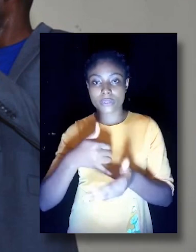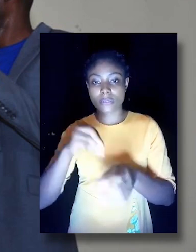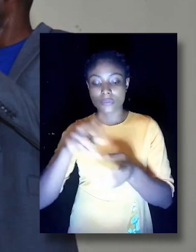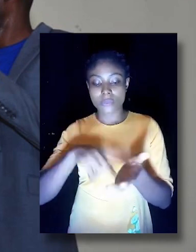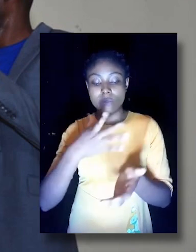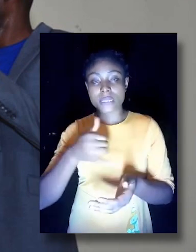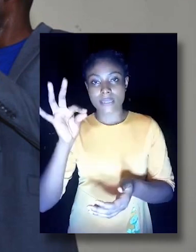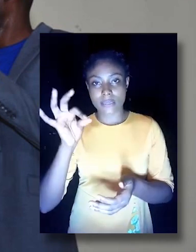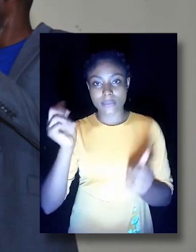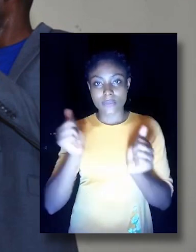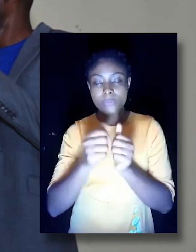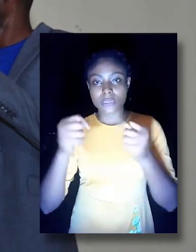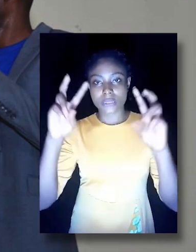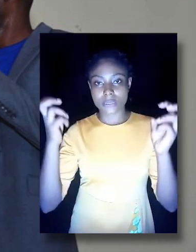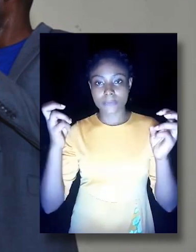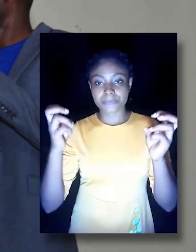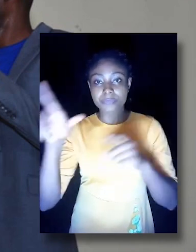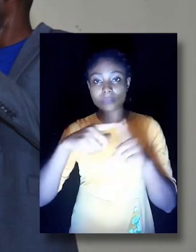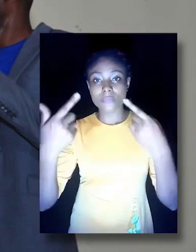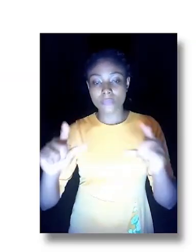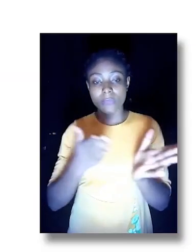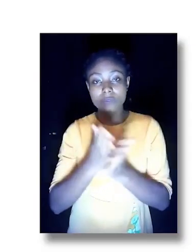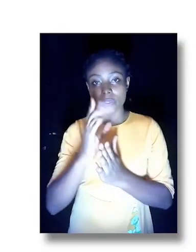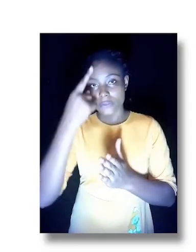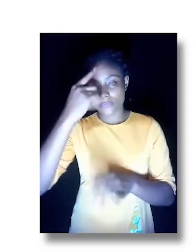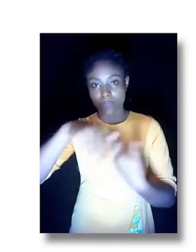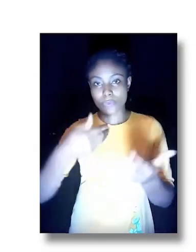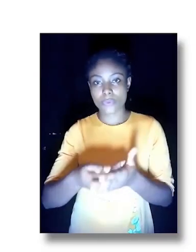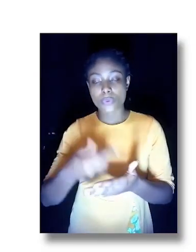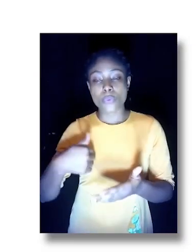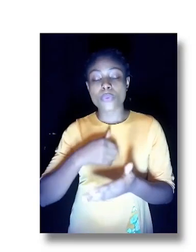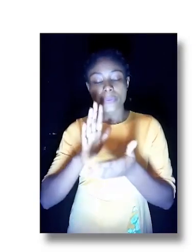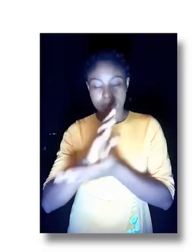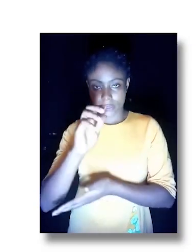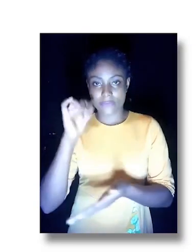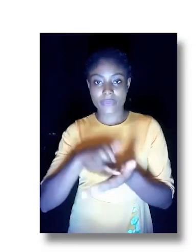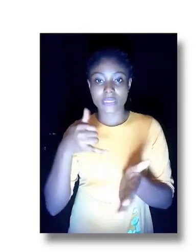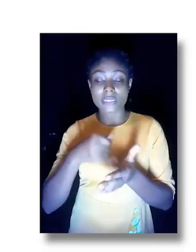With the theme “Sign Language Rights for All”, we believe it was the right time to